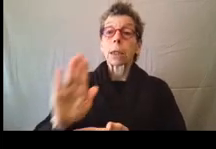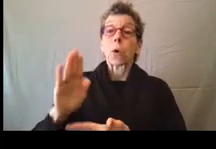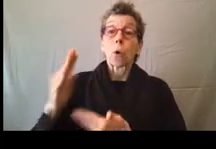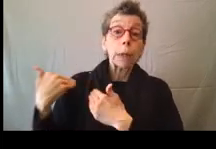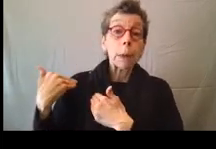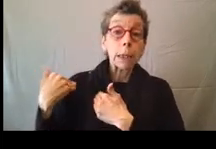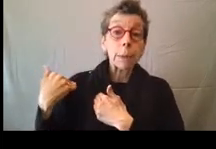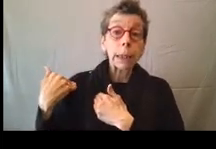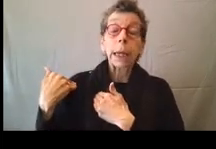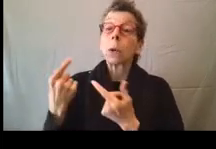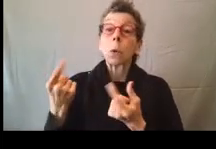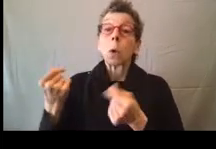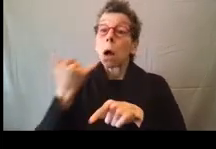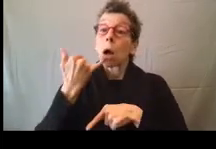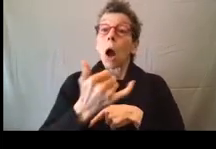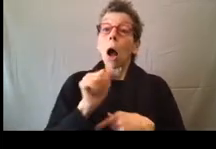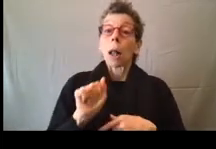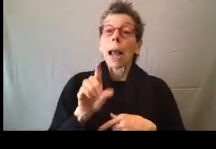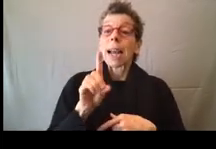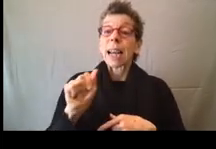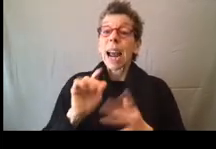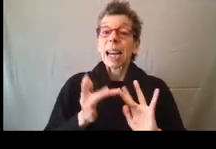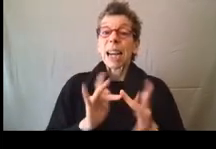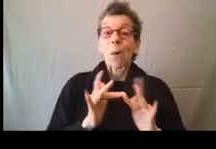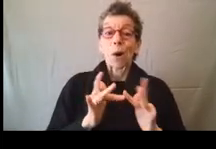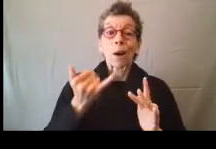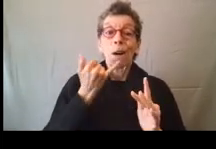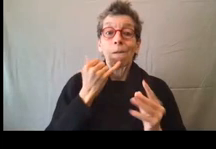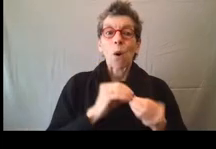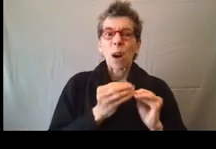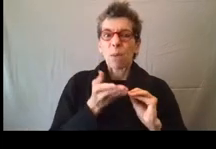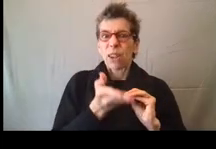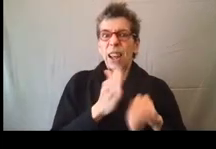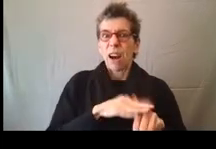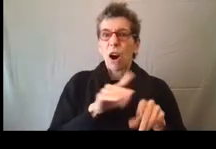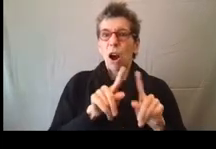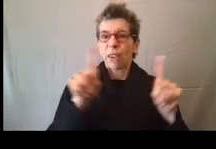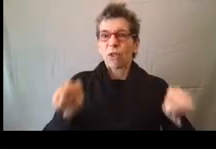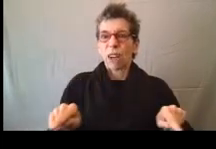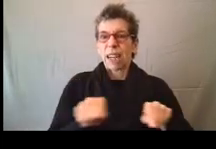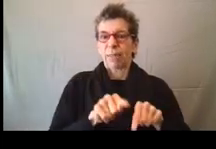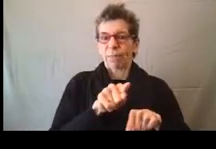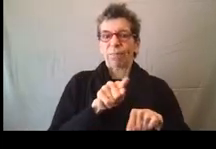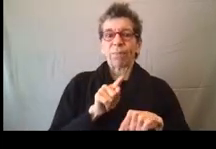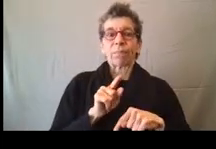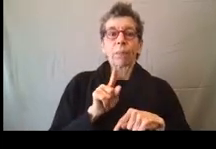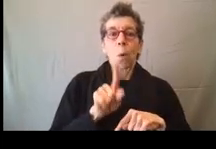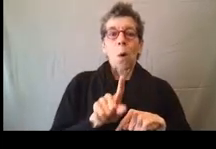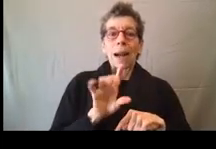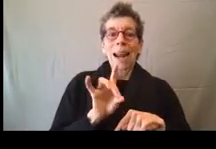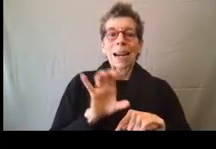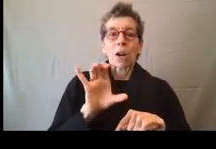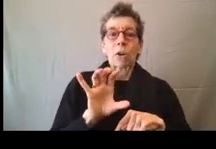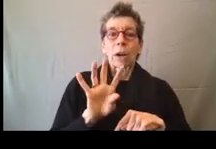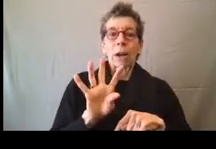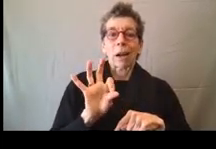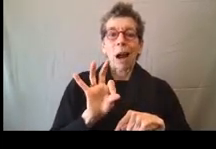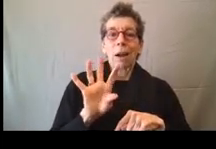call the ADA Network at 1 800 949 4232. And you can access information about the ADA and